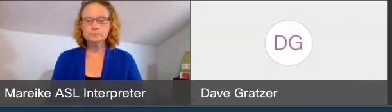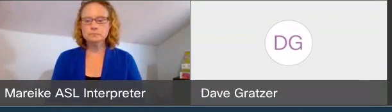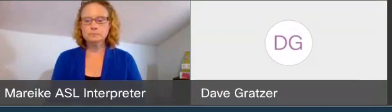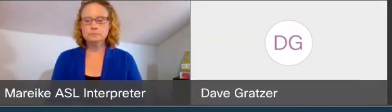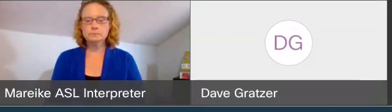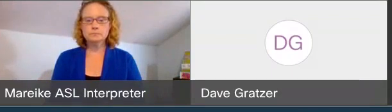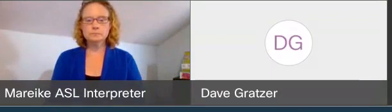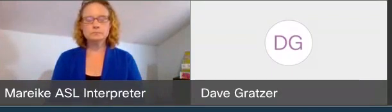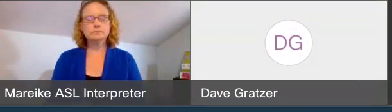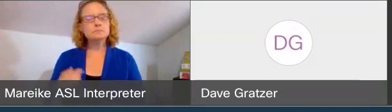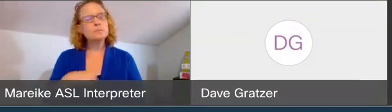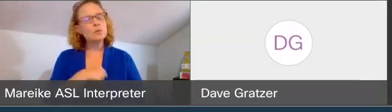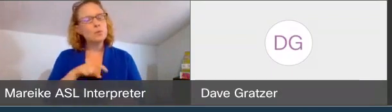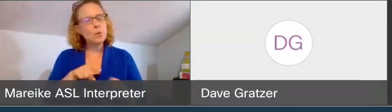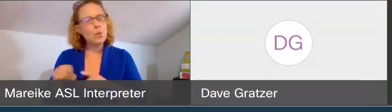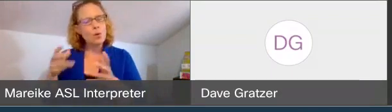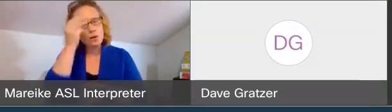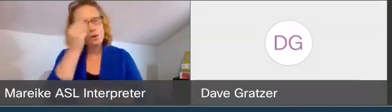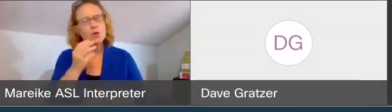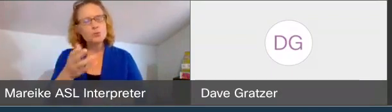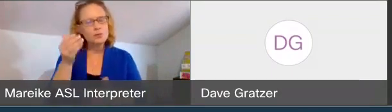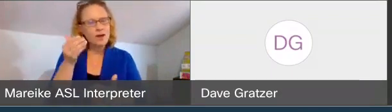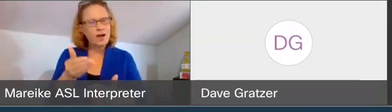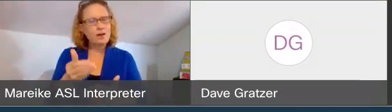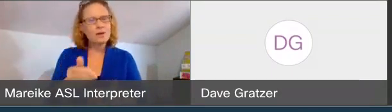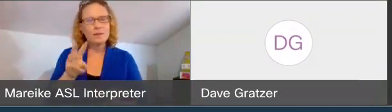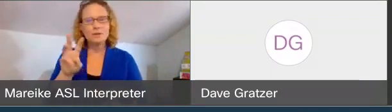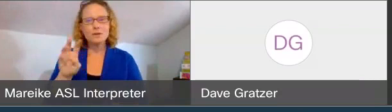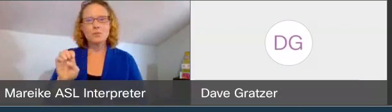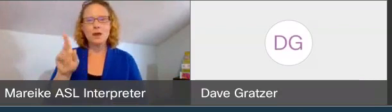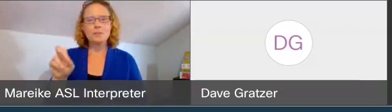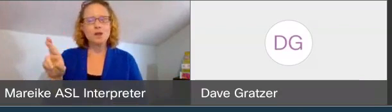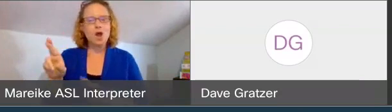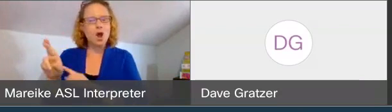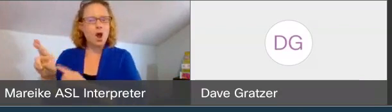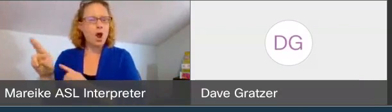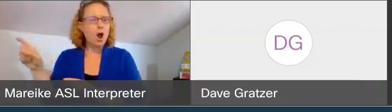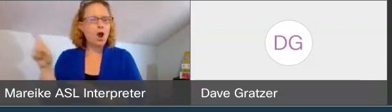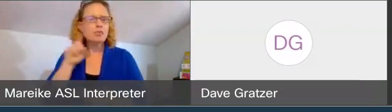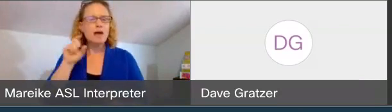So we wanna also let you know about an upcoming Webinar hosted by SAMHSA's GAIN Center on June